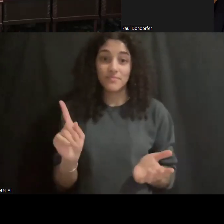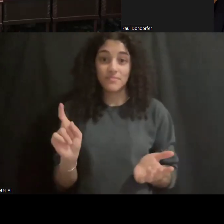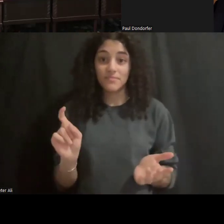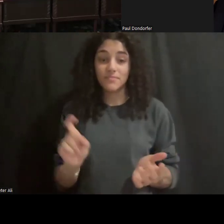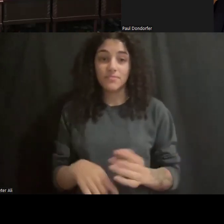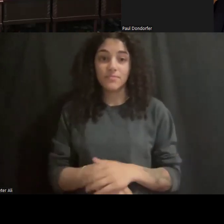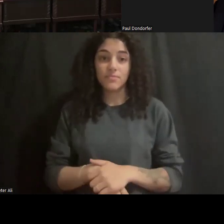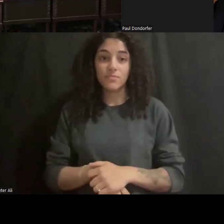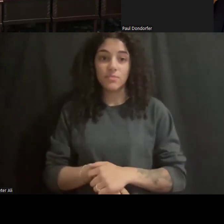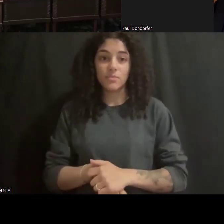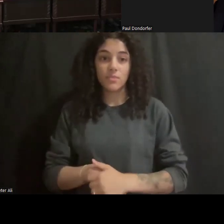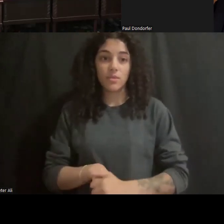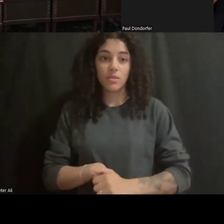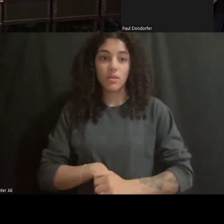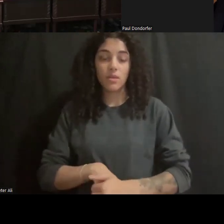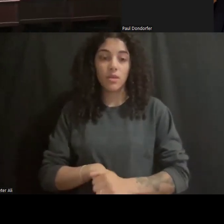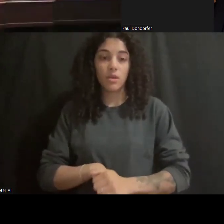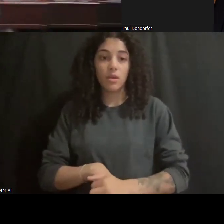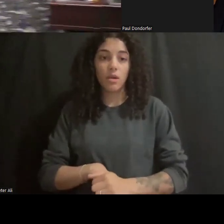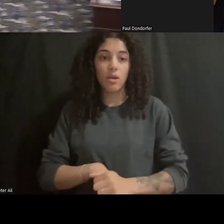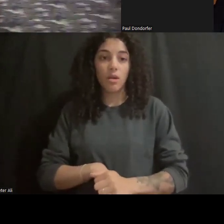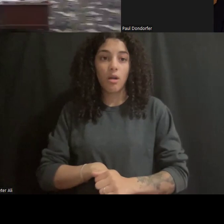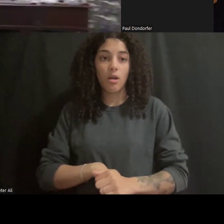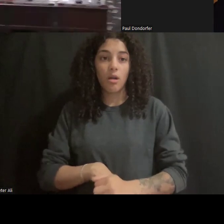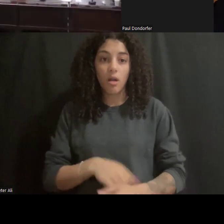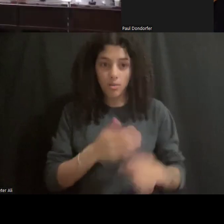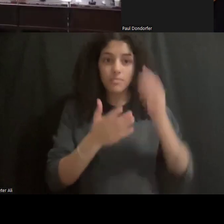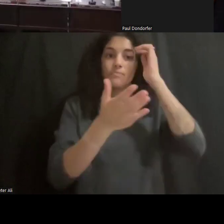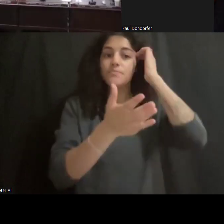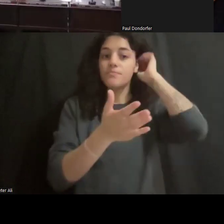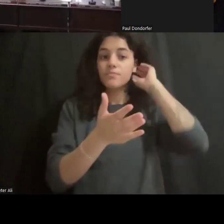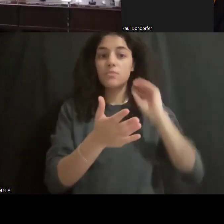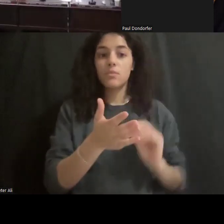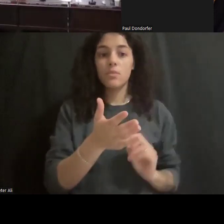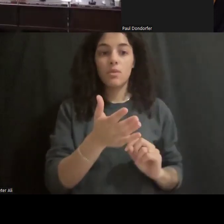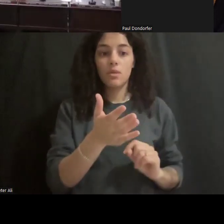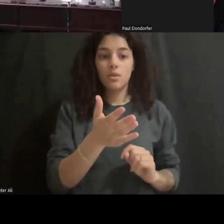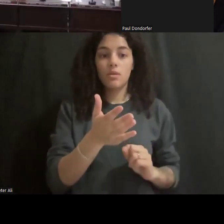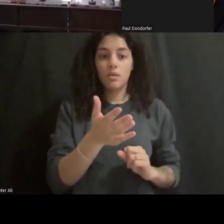Yes Legislative paper Yes Madam President I rise to explain my vote in support of this common sense